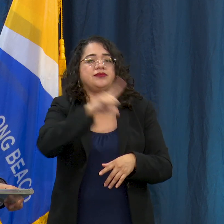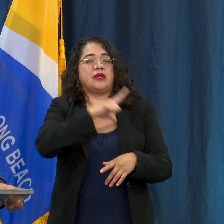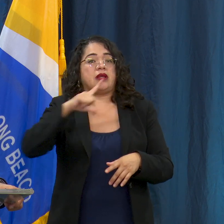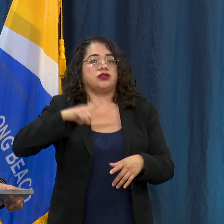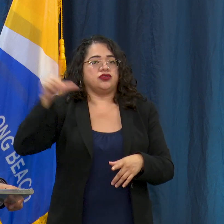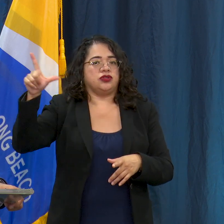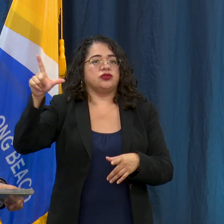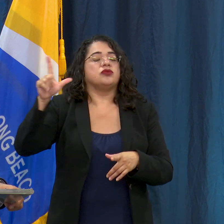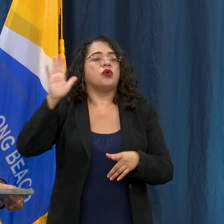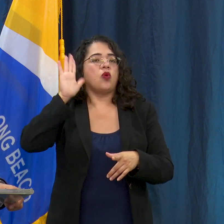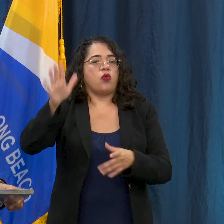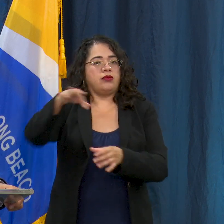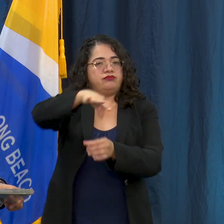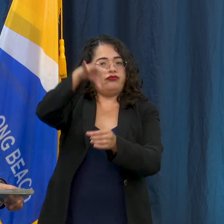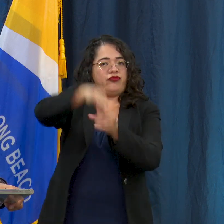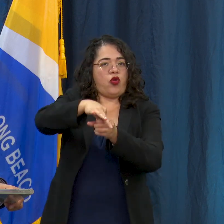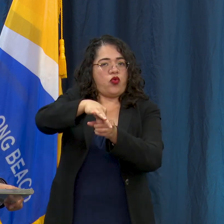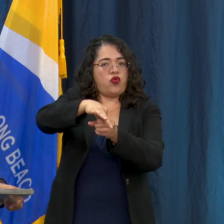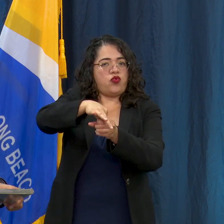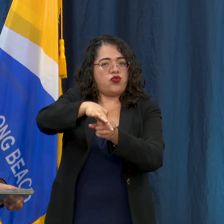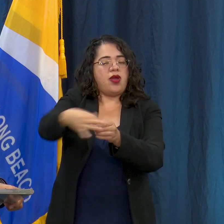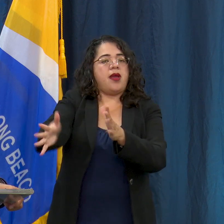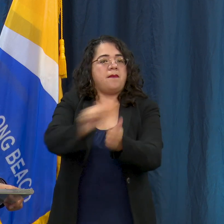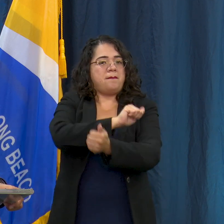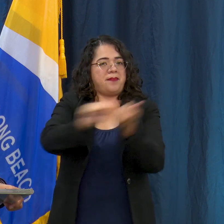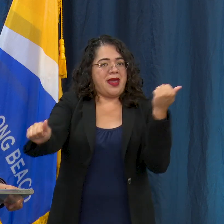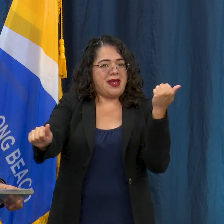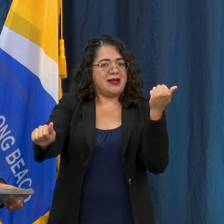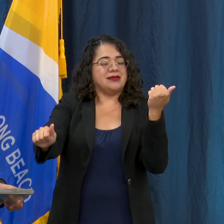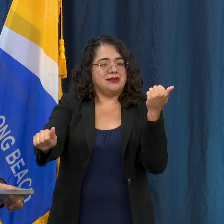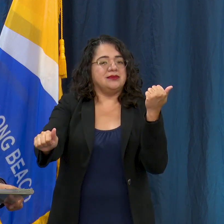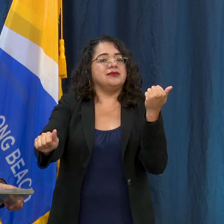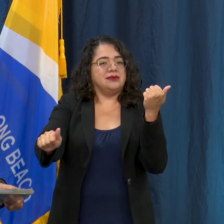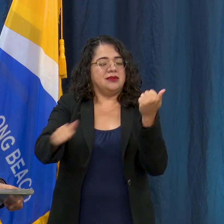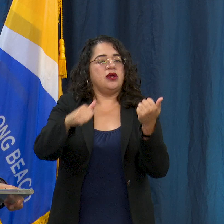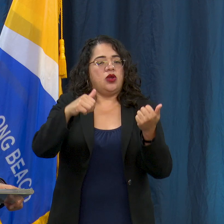to pass the final version of this budget which should happen at the end of this